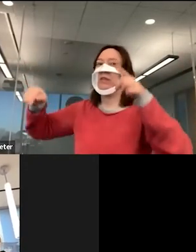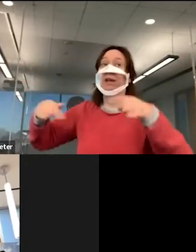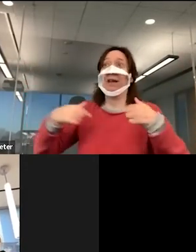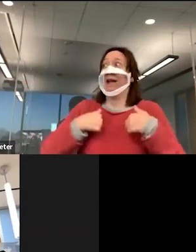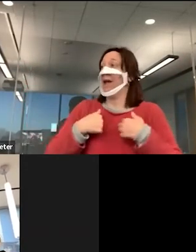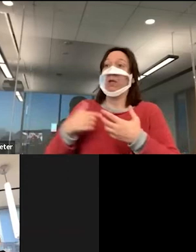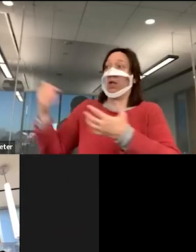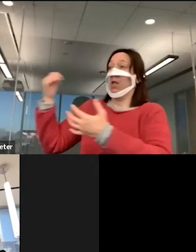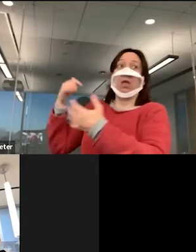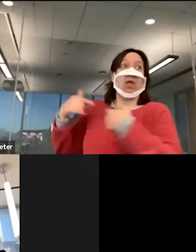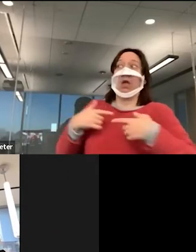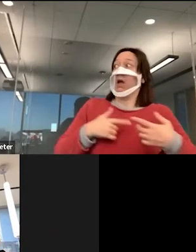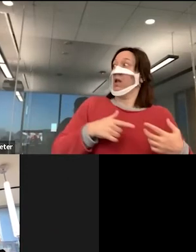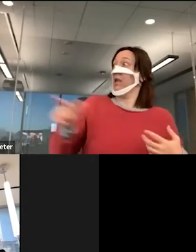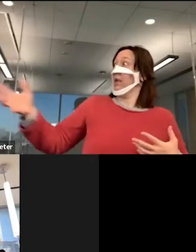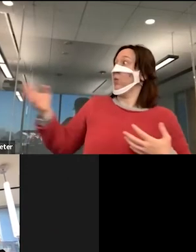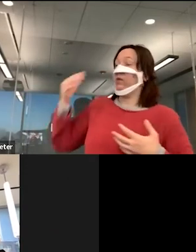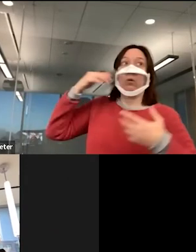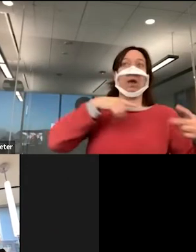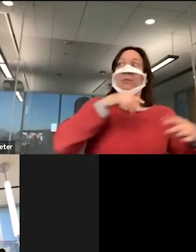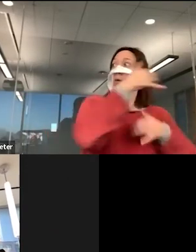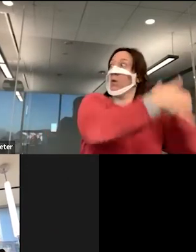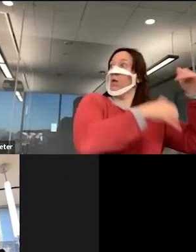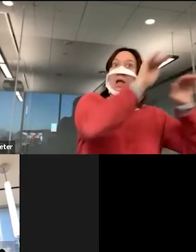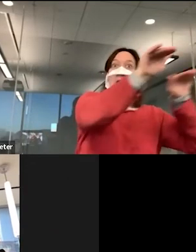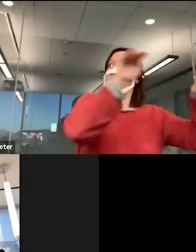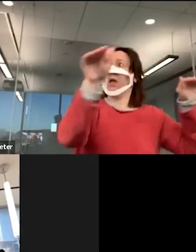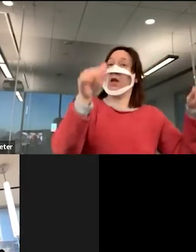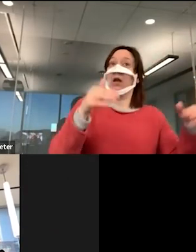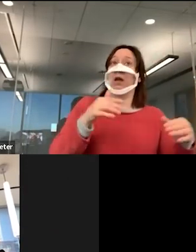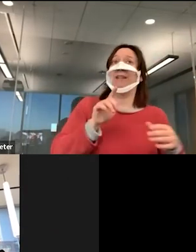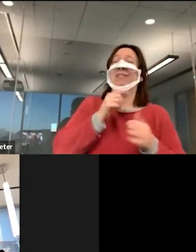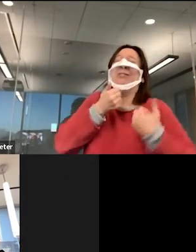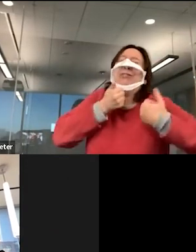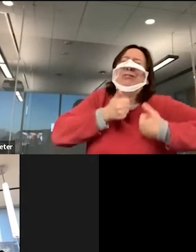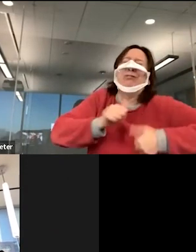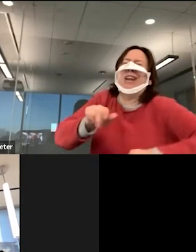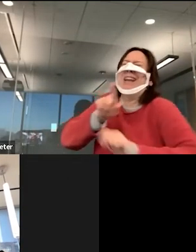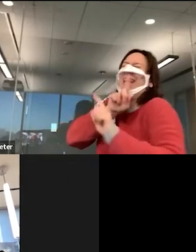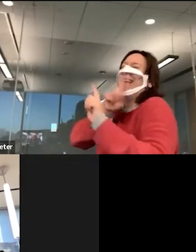people and answering all those questions and hoping to go out he doesn't say i'm not excited